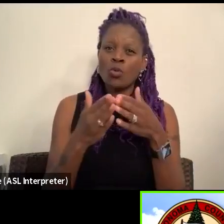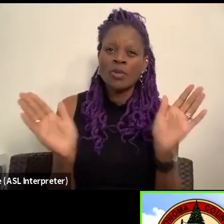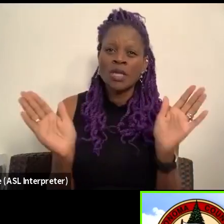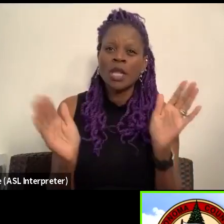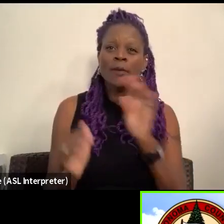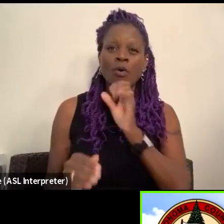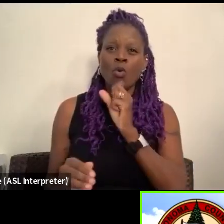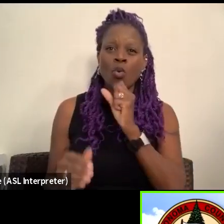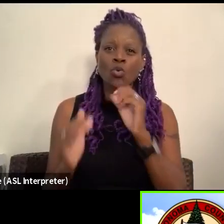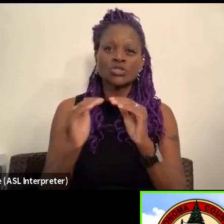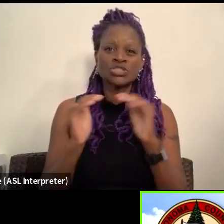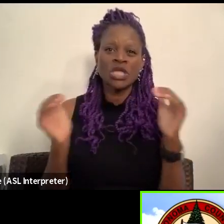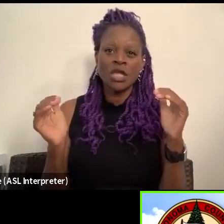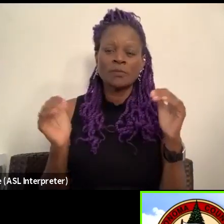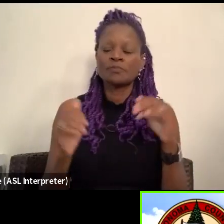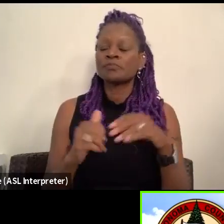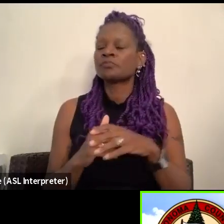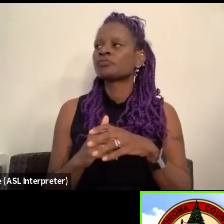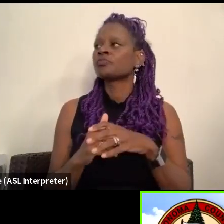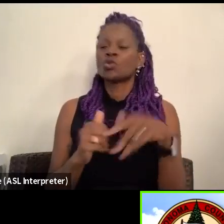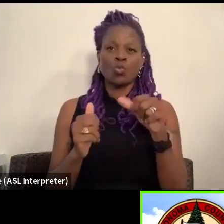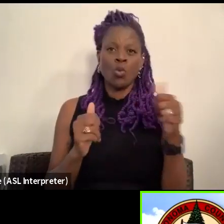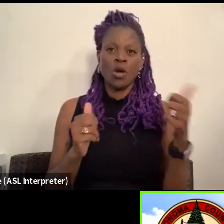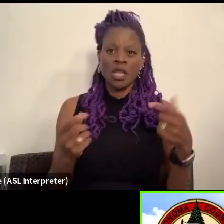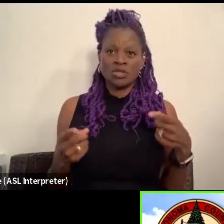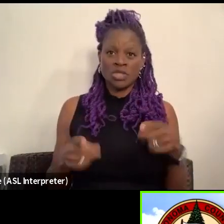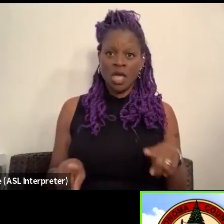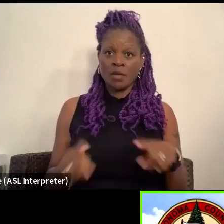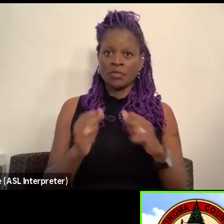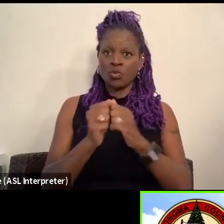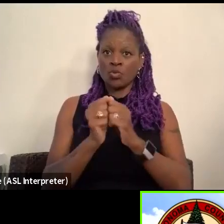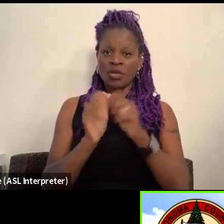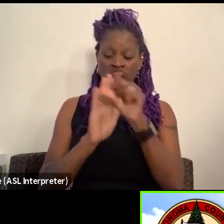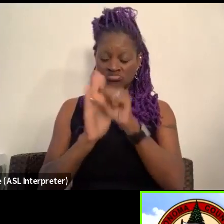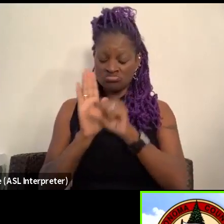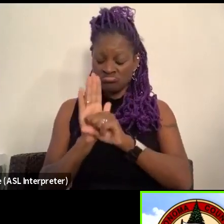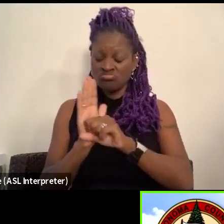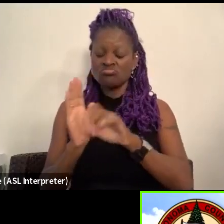Well, we got some wording and some verbiage for what happens after the 15th.